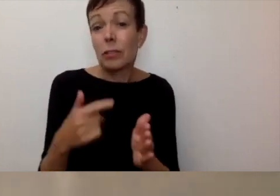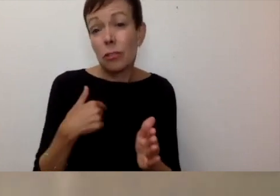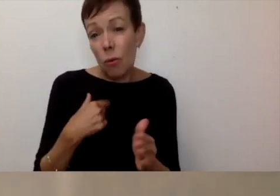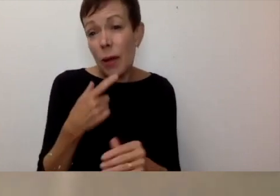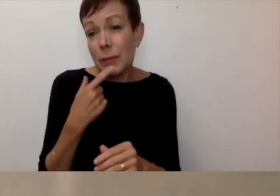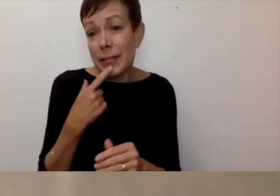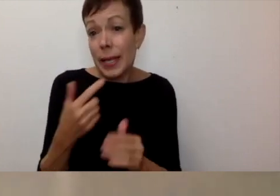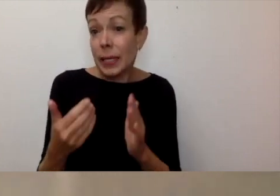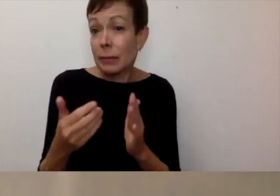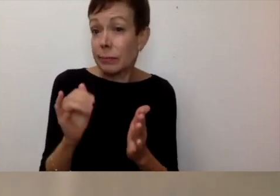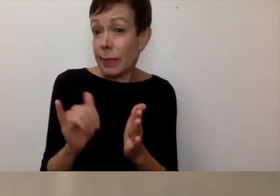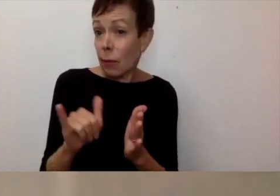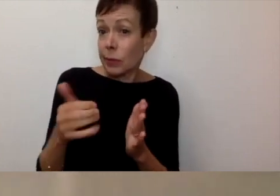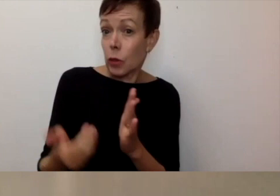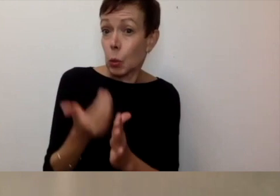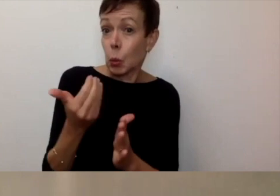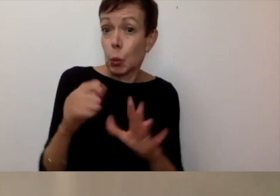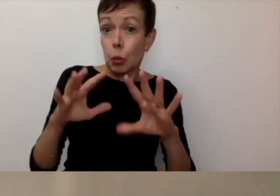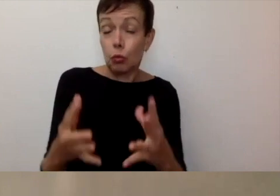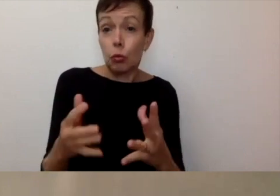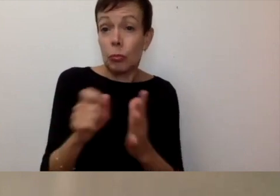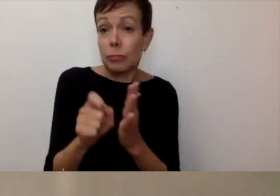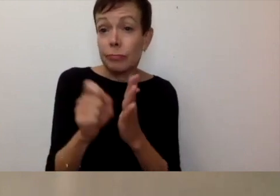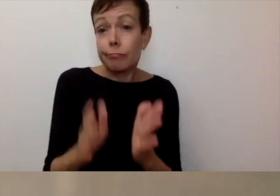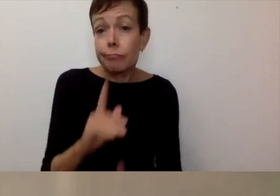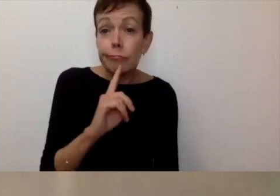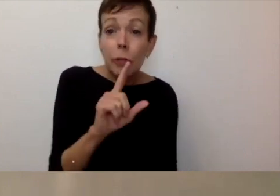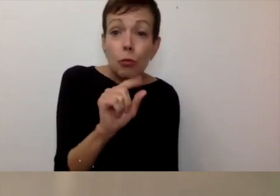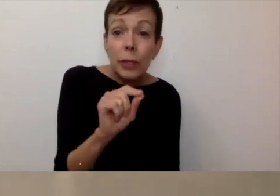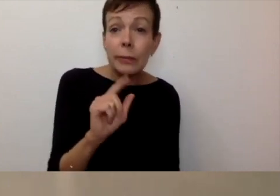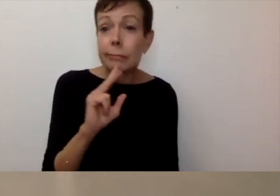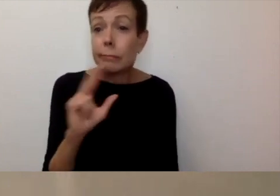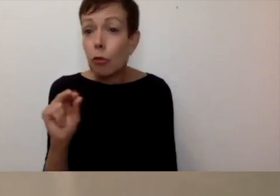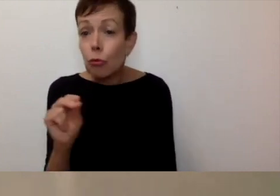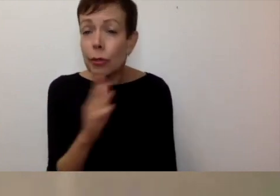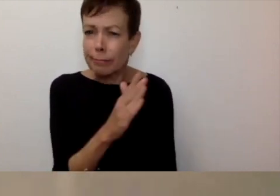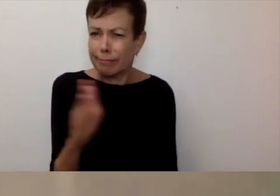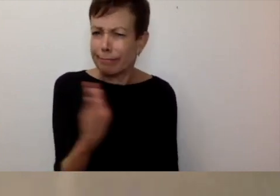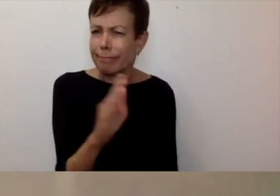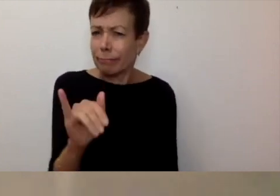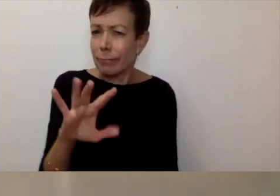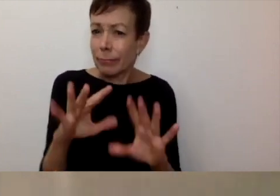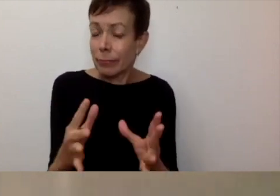of writers so people in their 20s and 30s and um but it reached some momentum and then